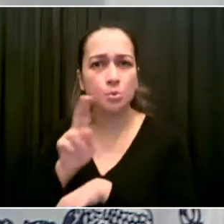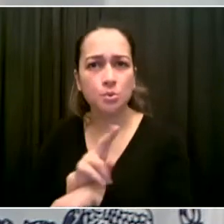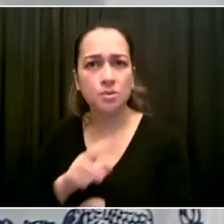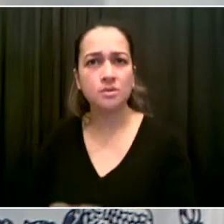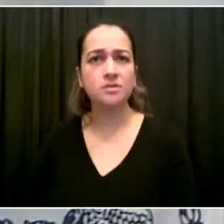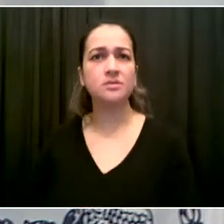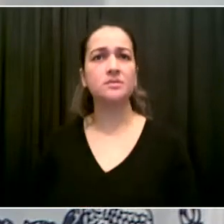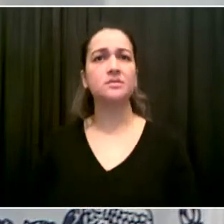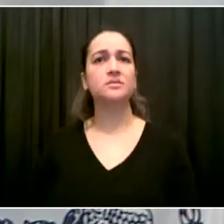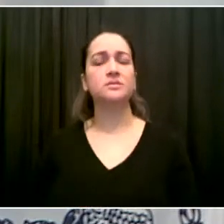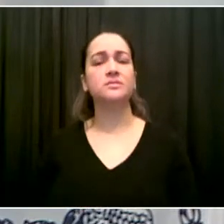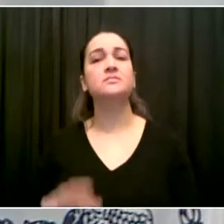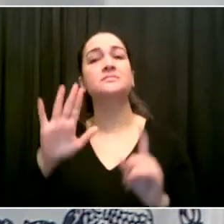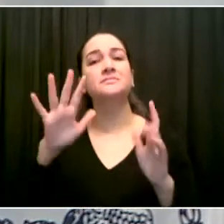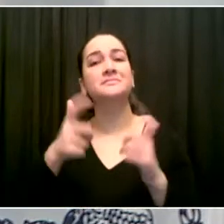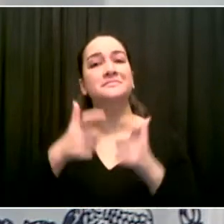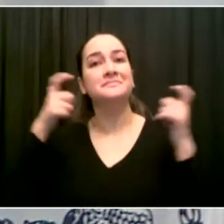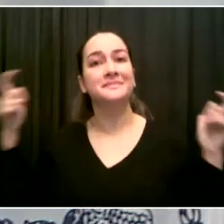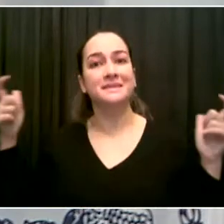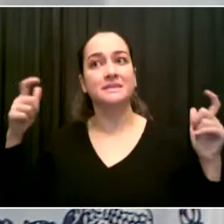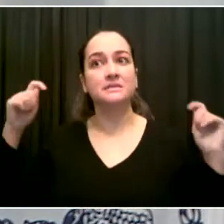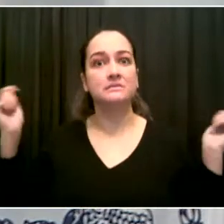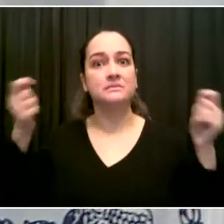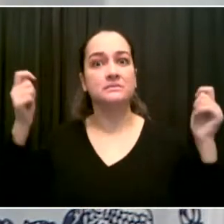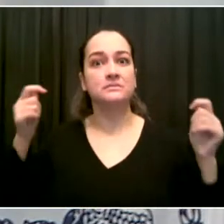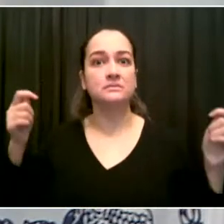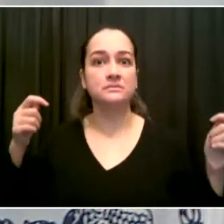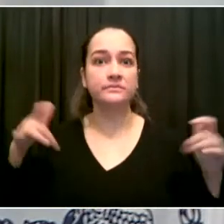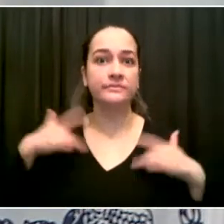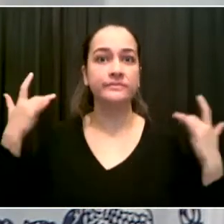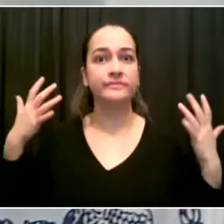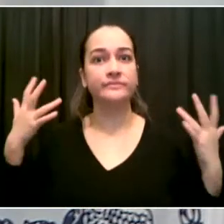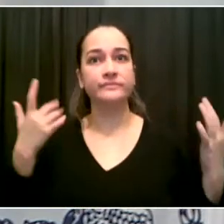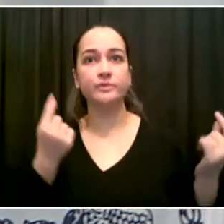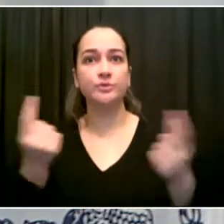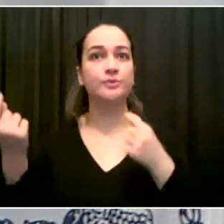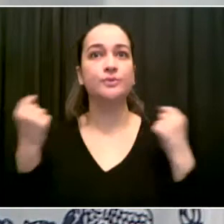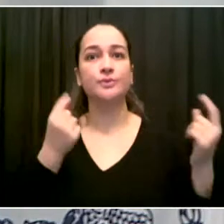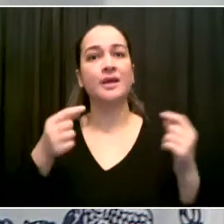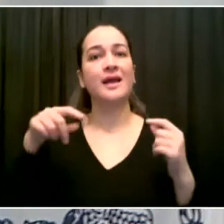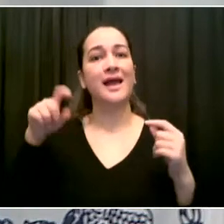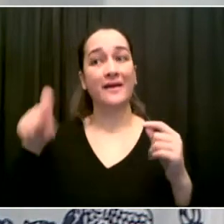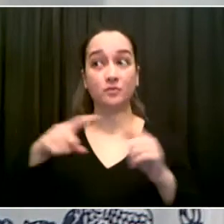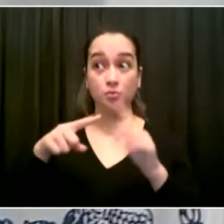OF HAVING A WAY TO VERIFY CAN CERTRTAINLNLY BE HELPFUL FOR BRINGING BACK BUSINESSES FOR EVENTS.